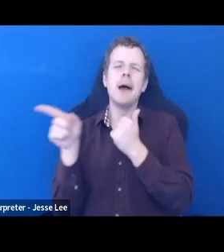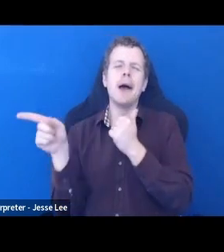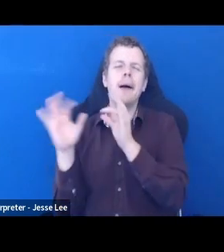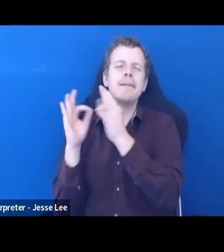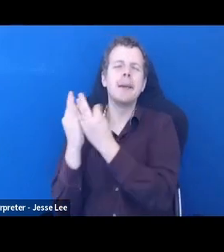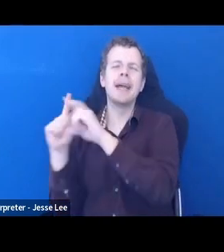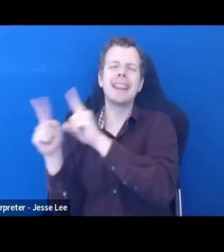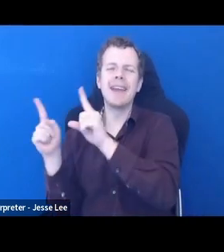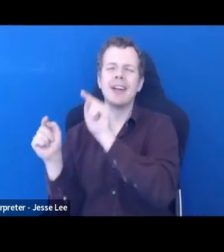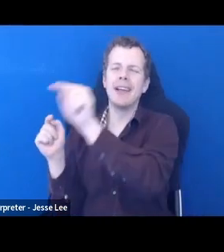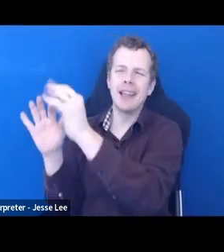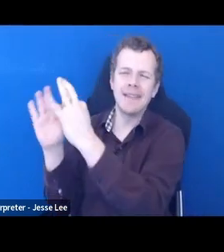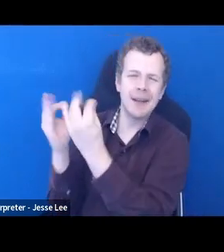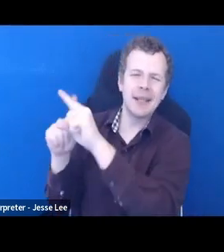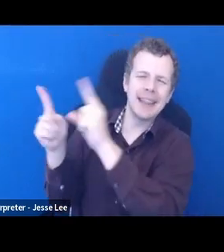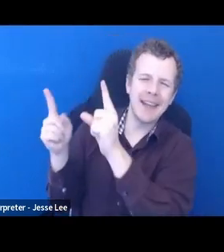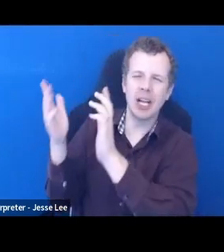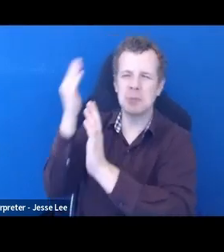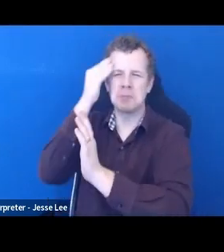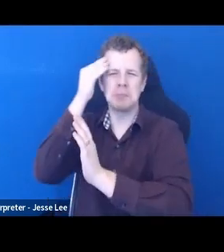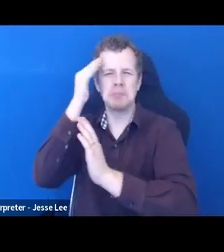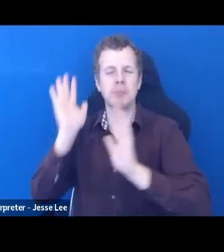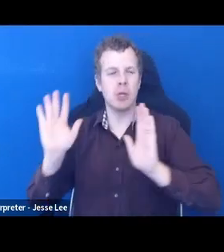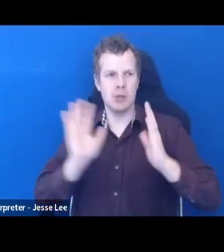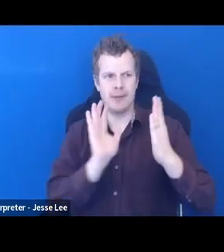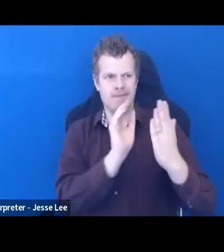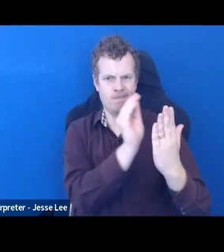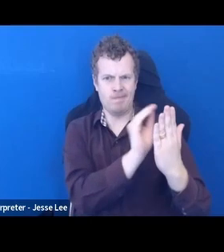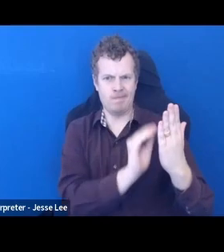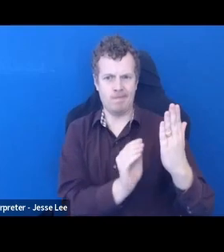And it would help summarize the decision-making process